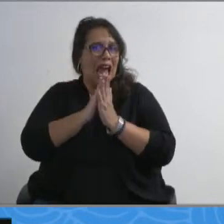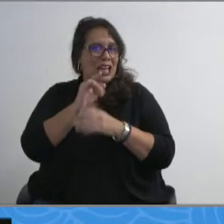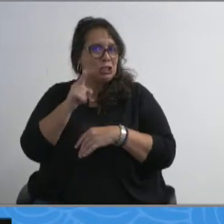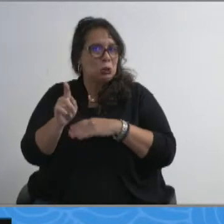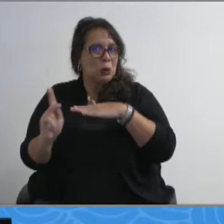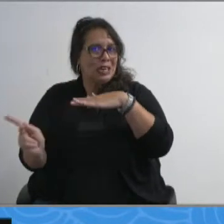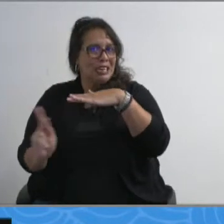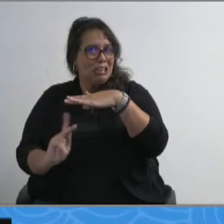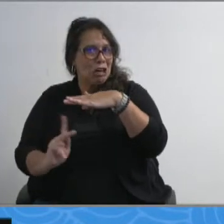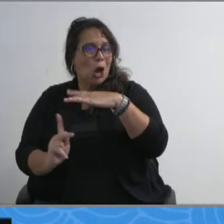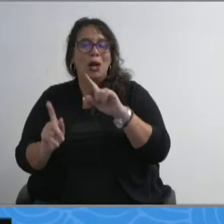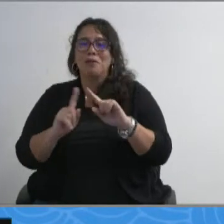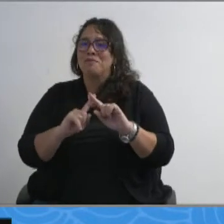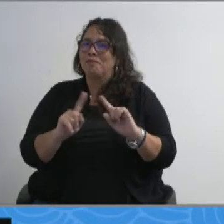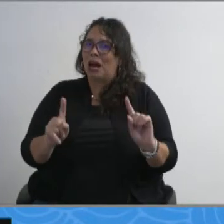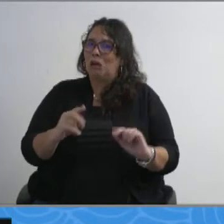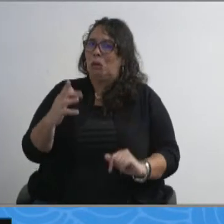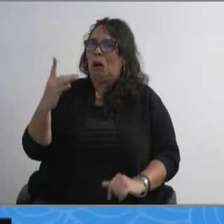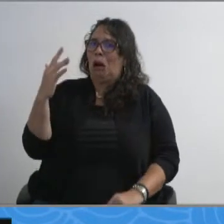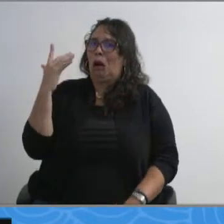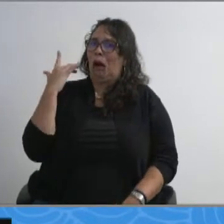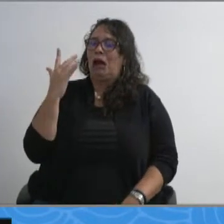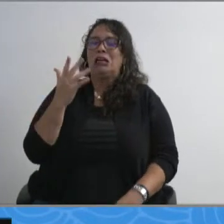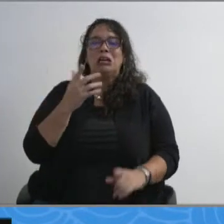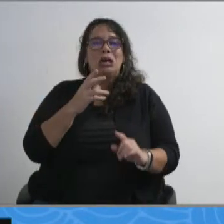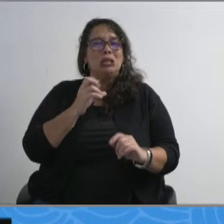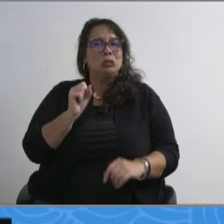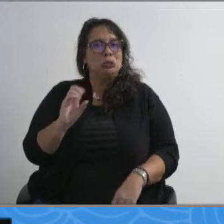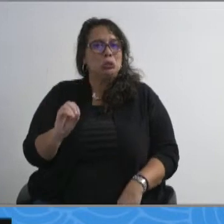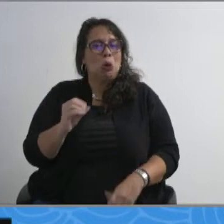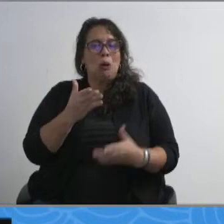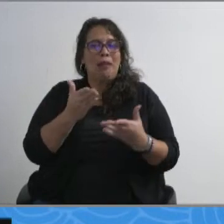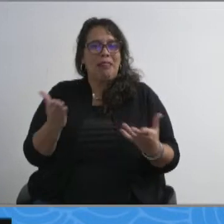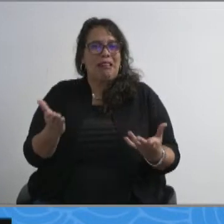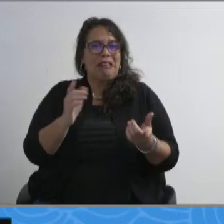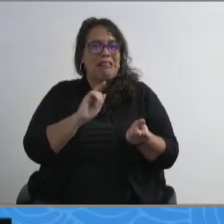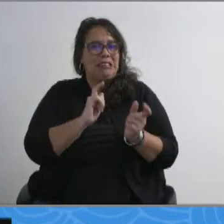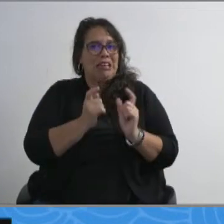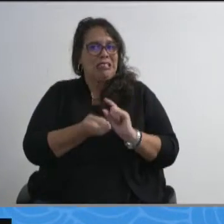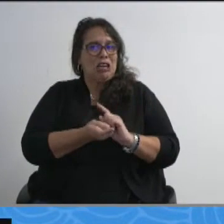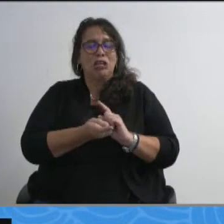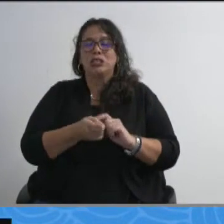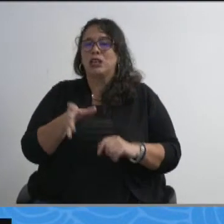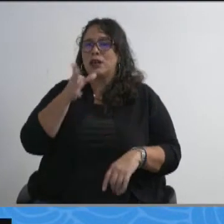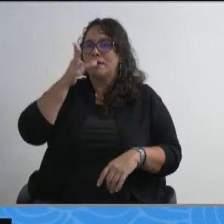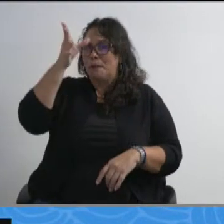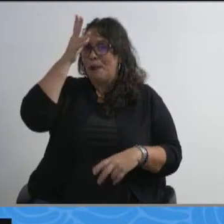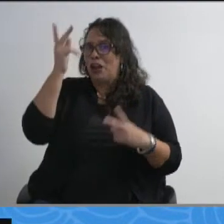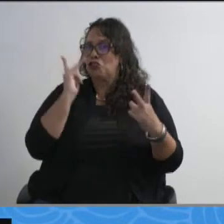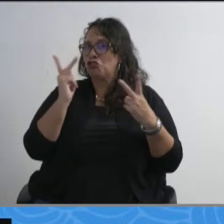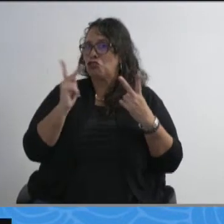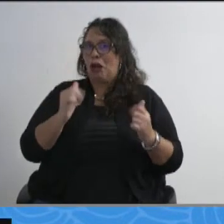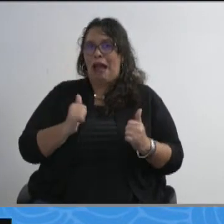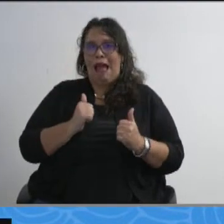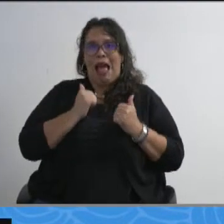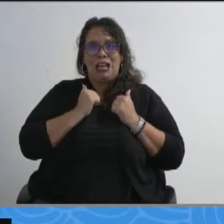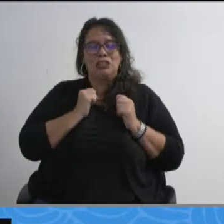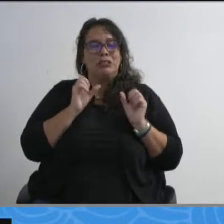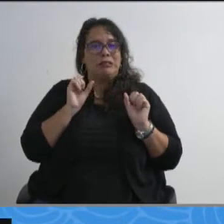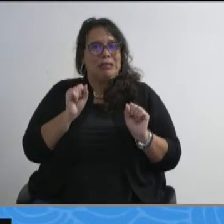So, that's one of the things we really wanna make sure we're getting kids to their right middle schools. So, ParentVue address, is it really correct? If you need to update or change your address,